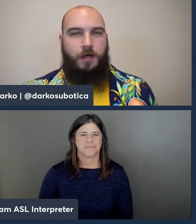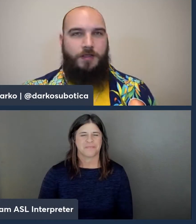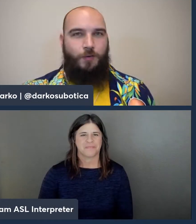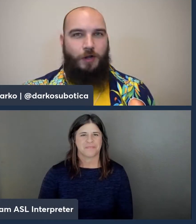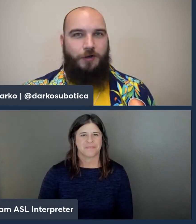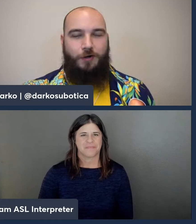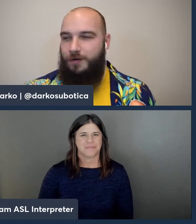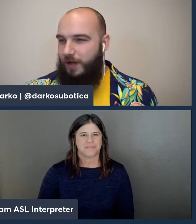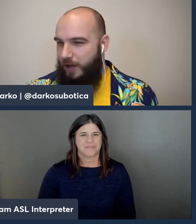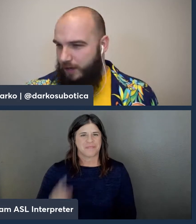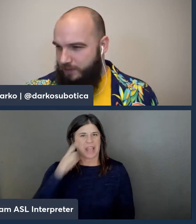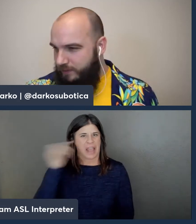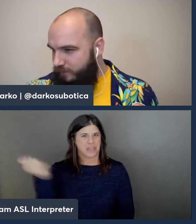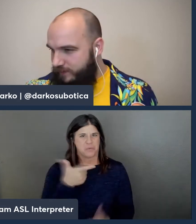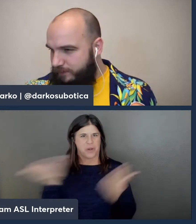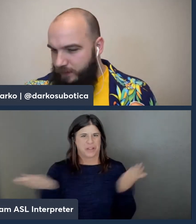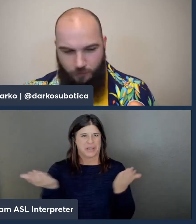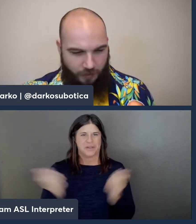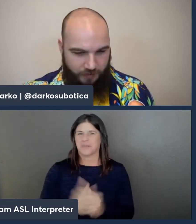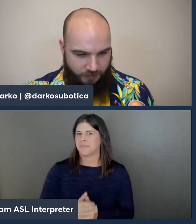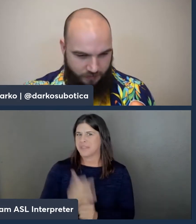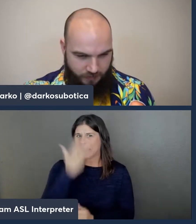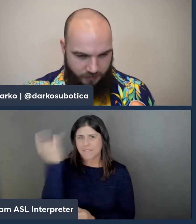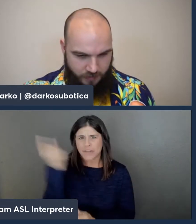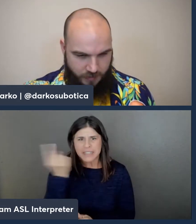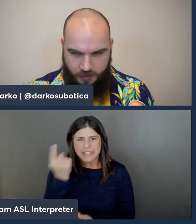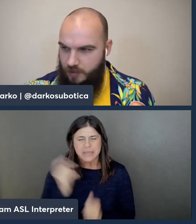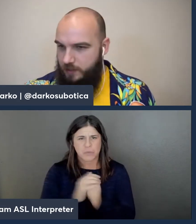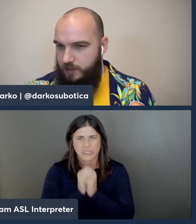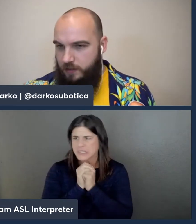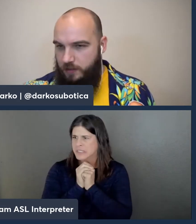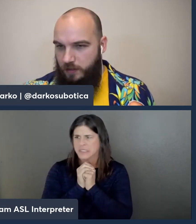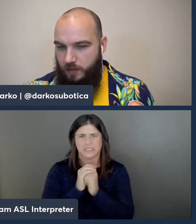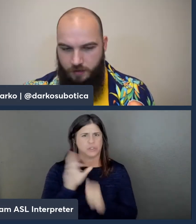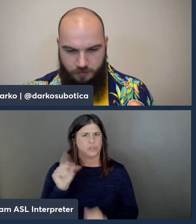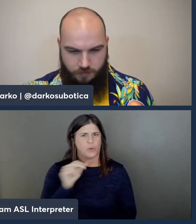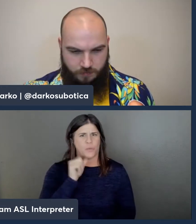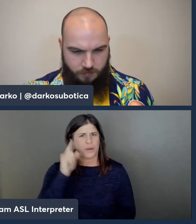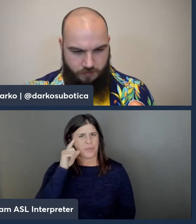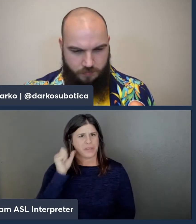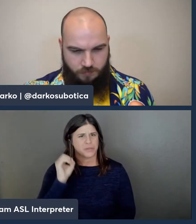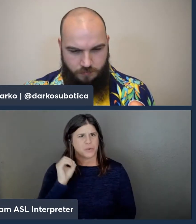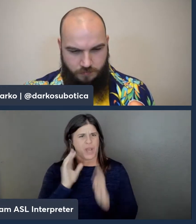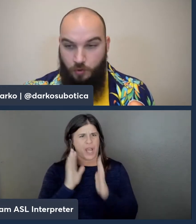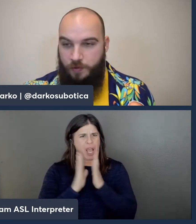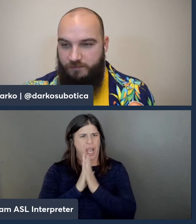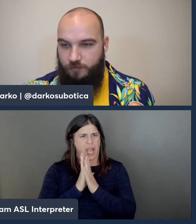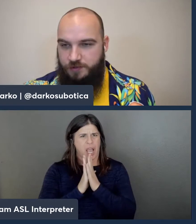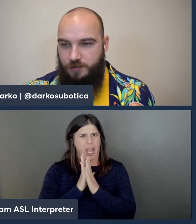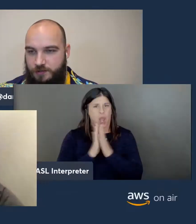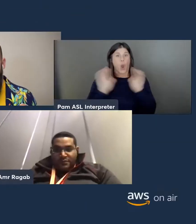I think we're all here. Did I forget somebody? I did not. I think, oh, we have Christian as well.